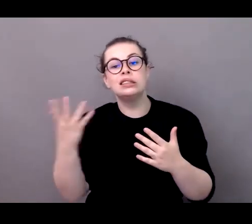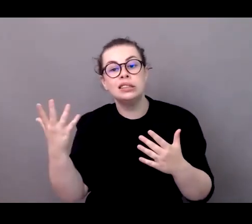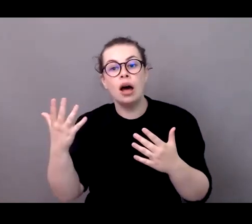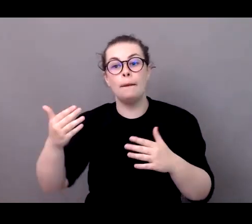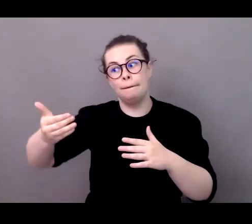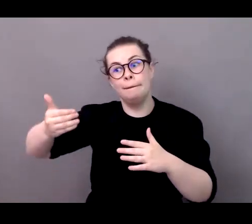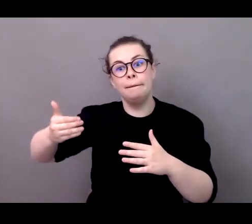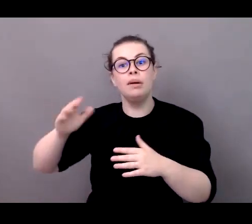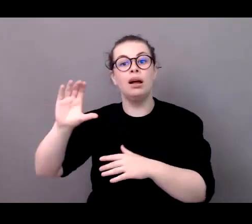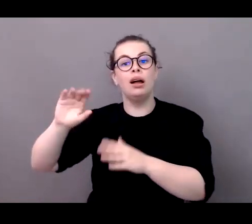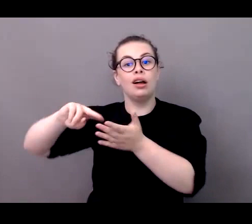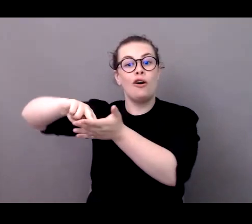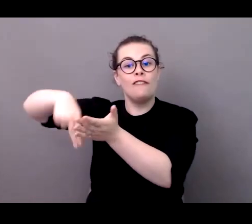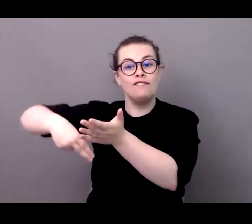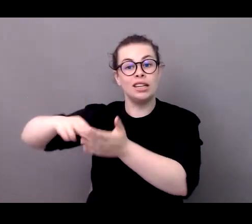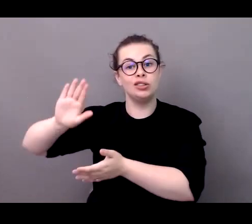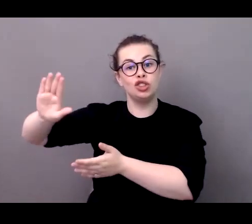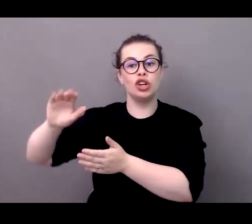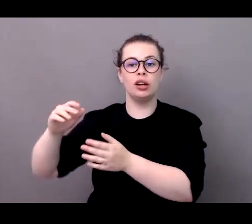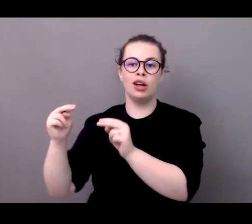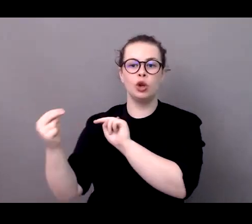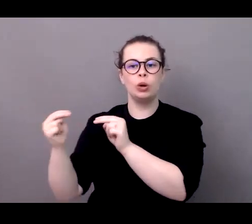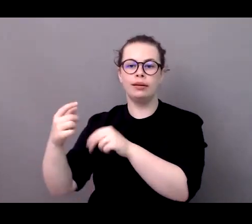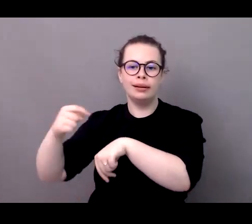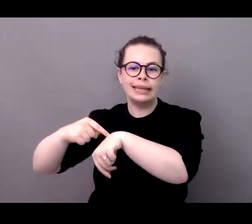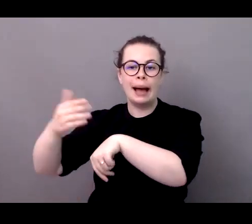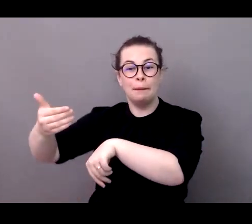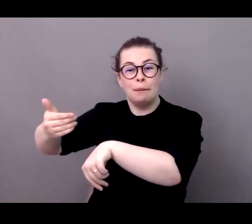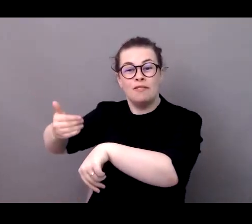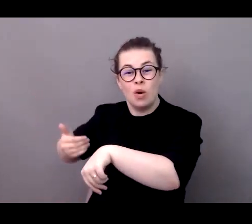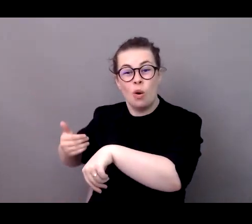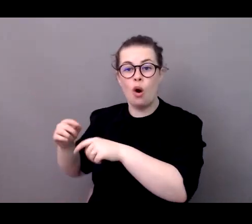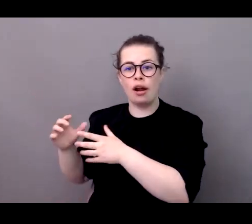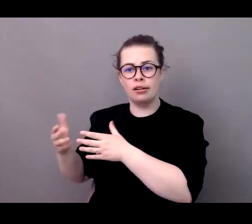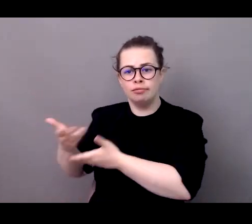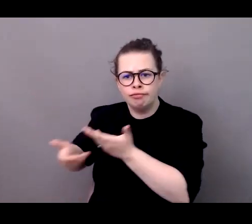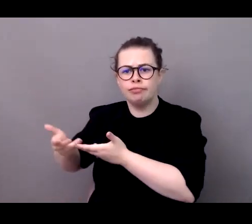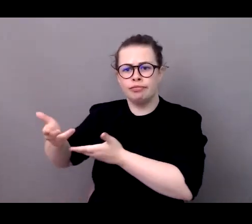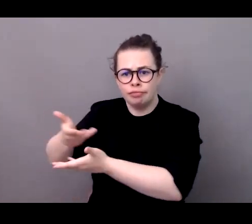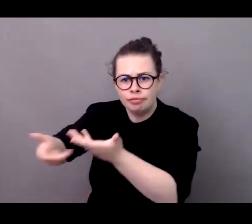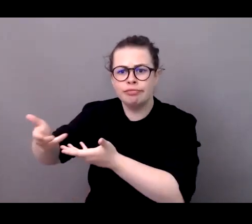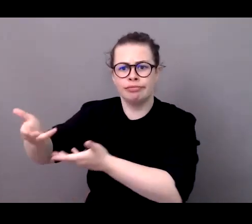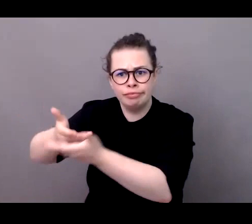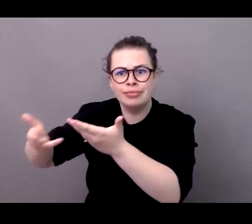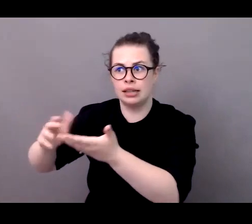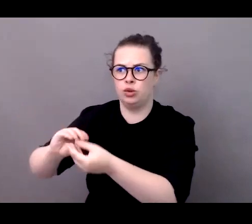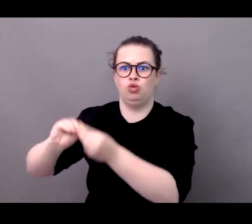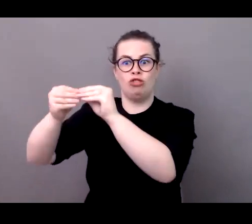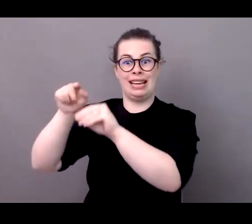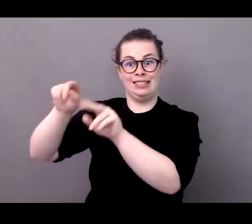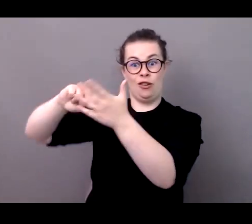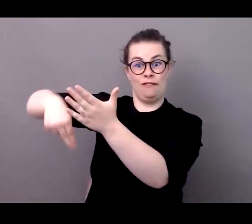Convention - because the Convention was created in the 21st century, we have access to the